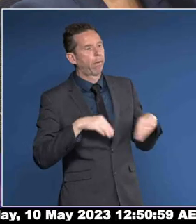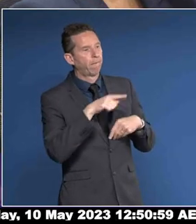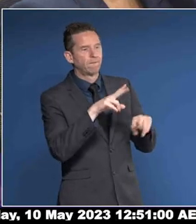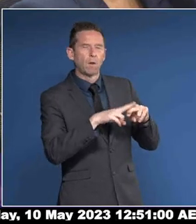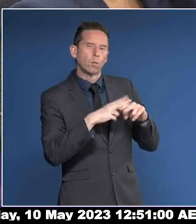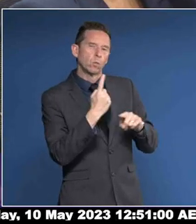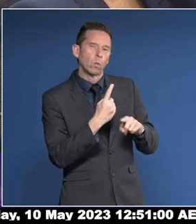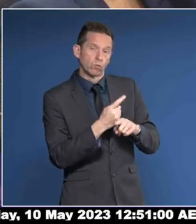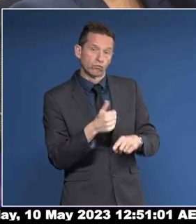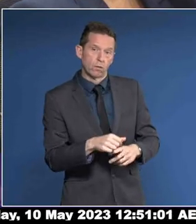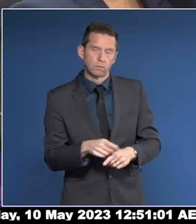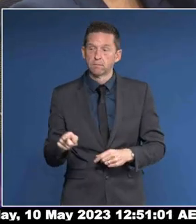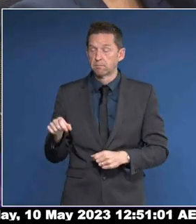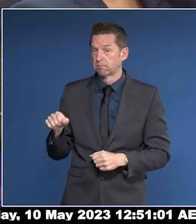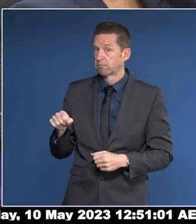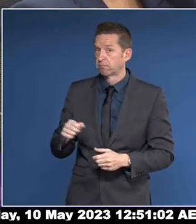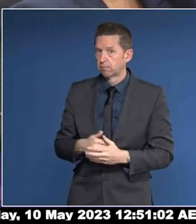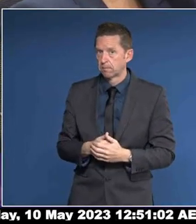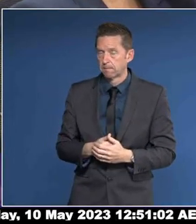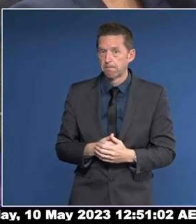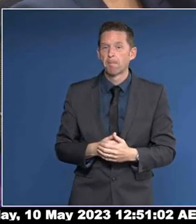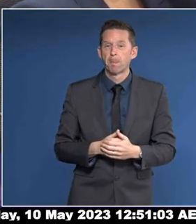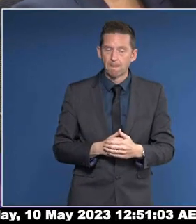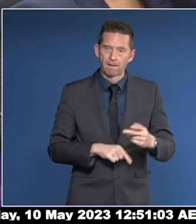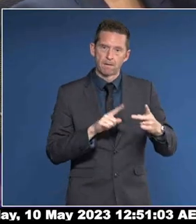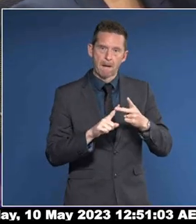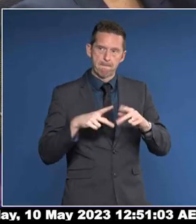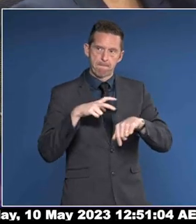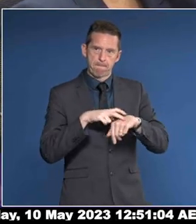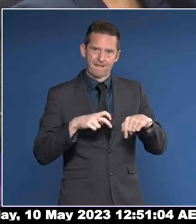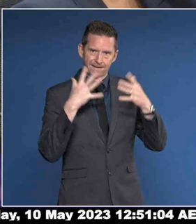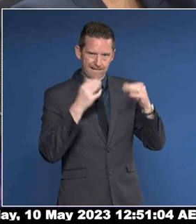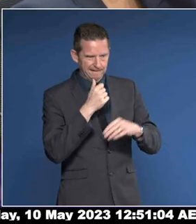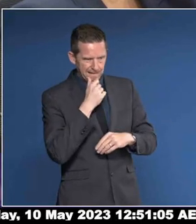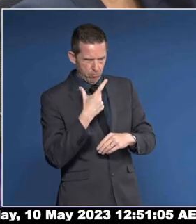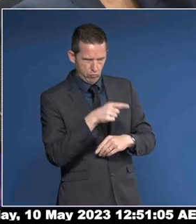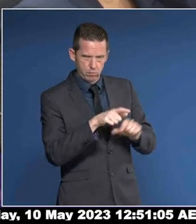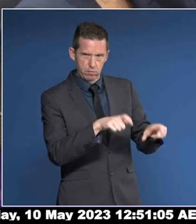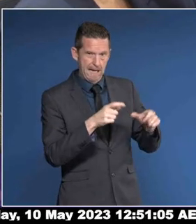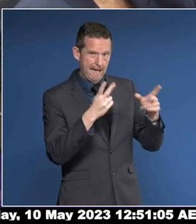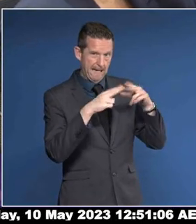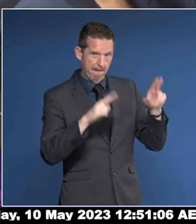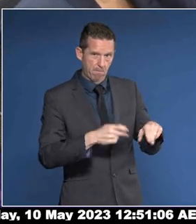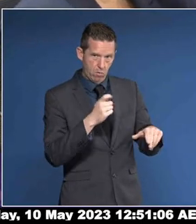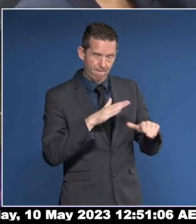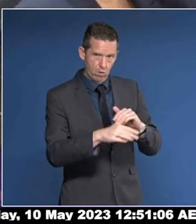Then the police make an assessment: "Because the family have been camping for three weeks, the children appeared to be in